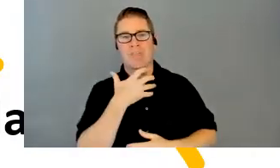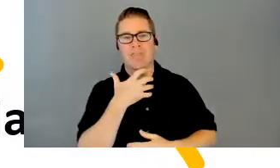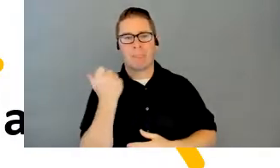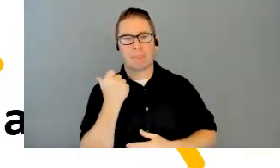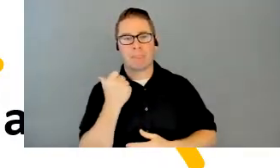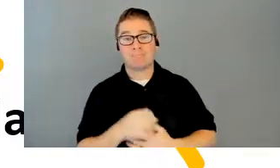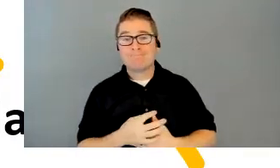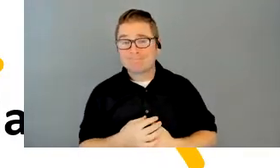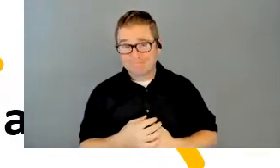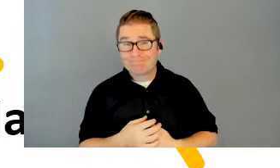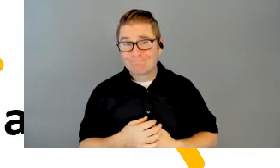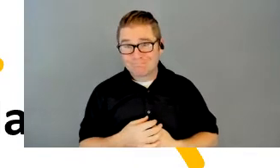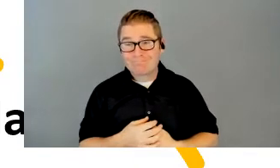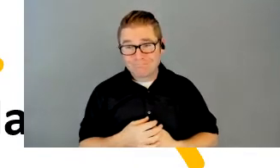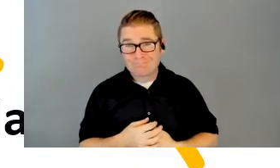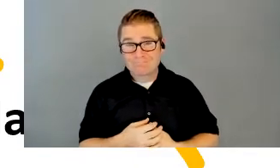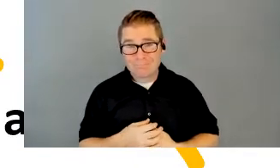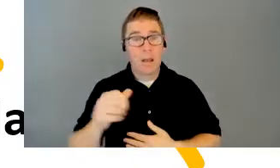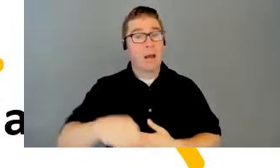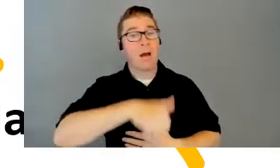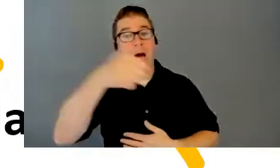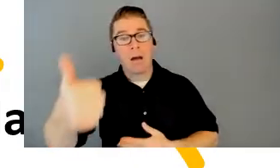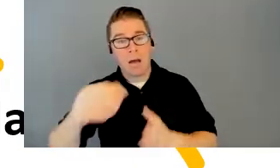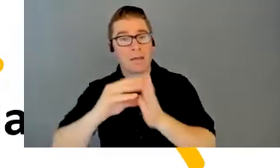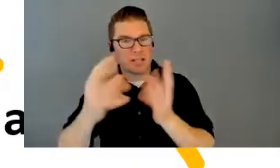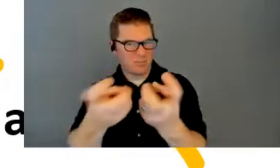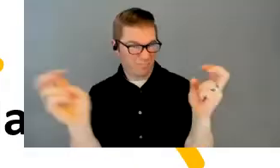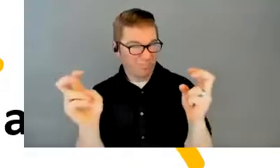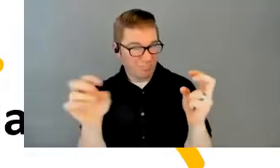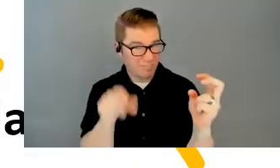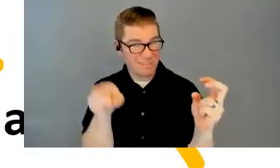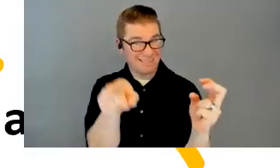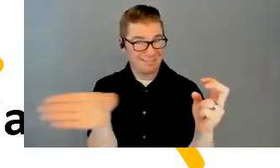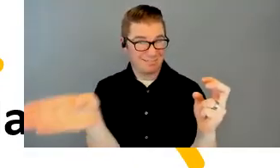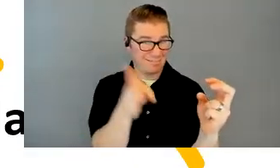And another one of the students said that she has trouble